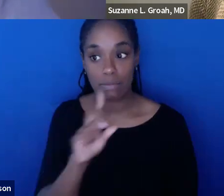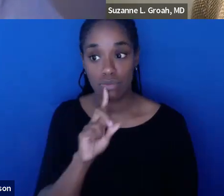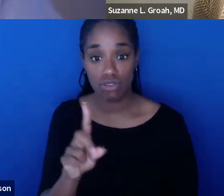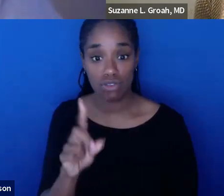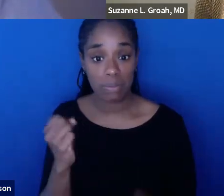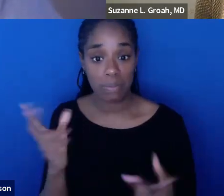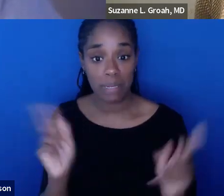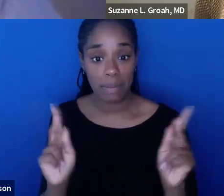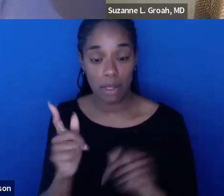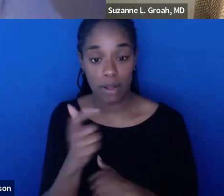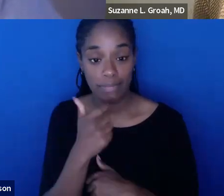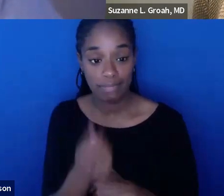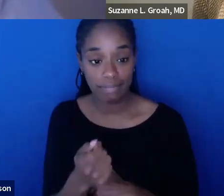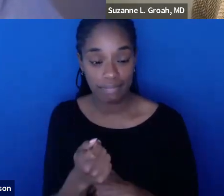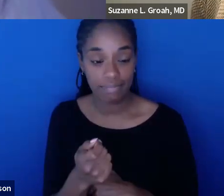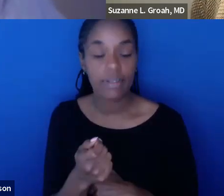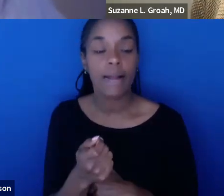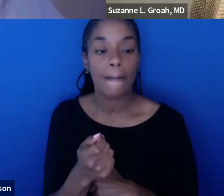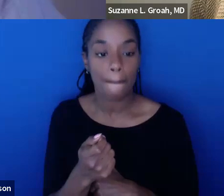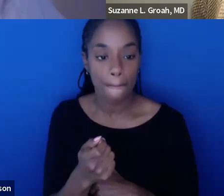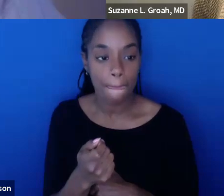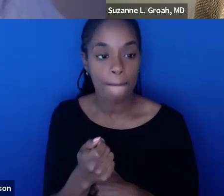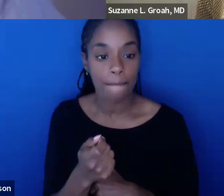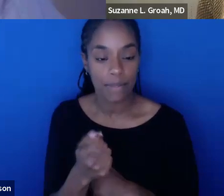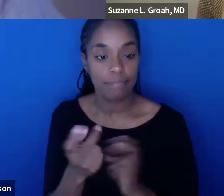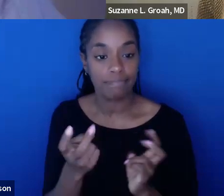There's been a title change in neurogenic bladder, we've